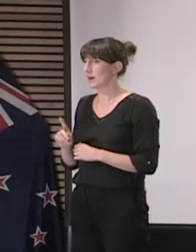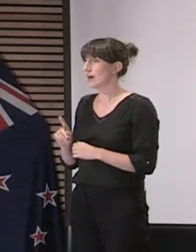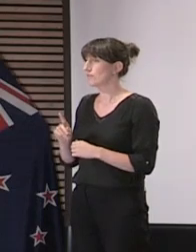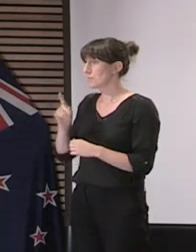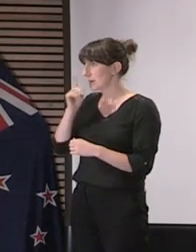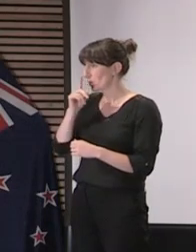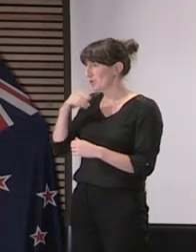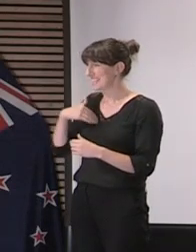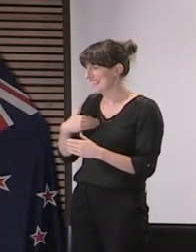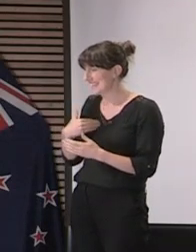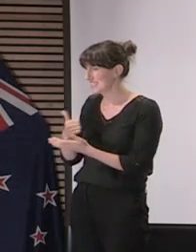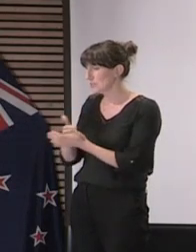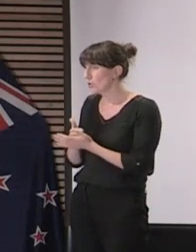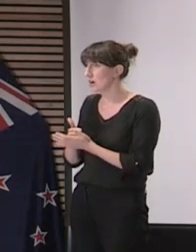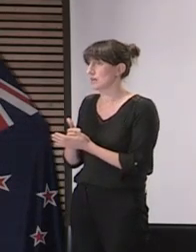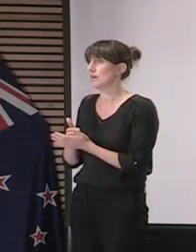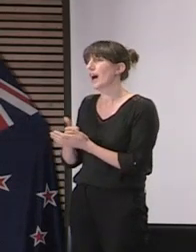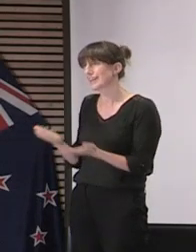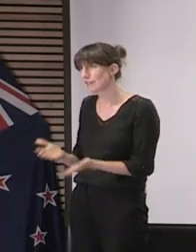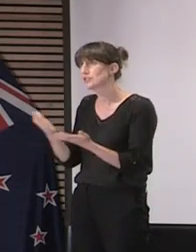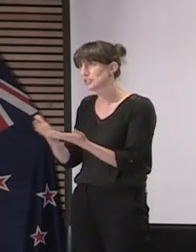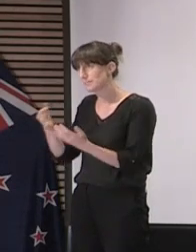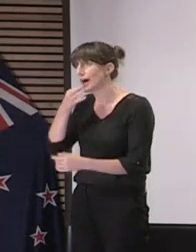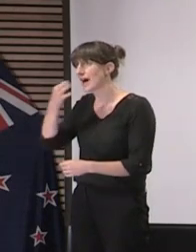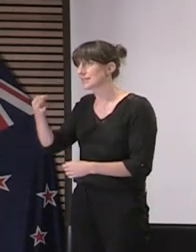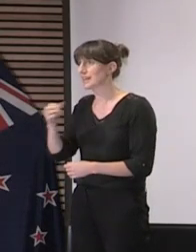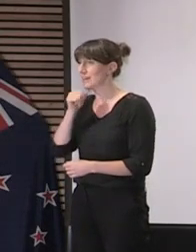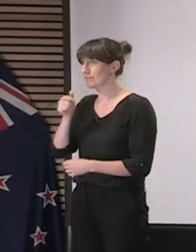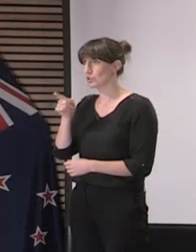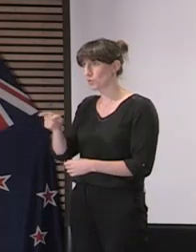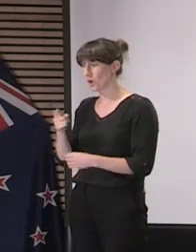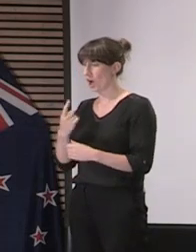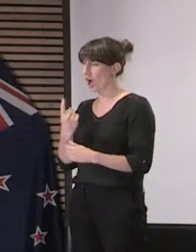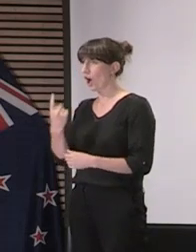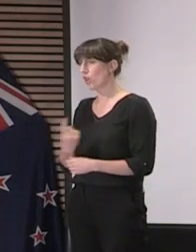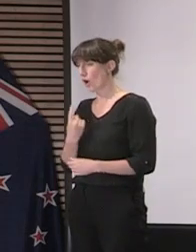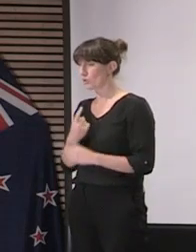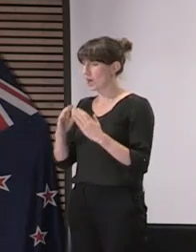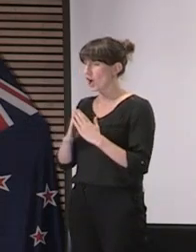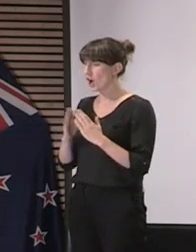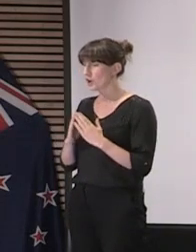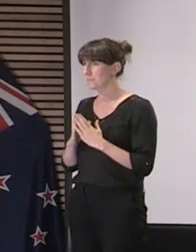that we're looking to reach out and make sure people have that support. So if people are